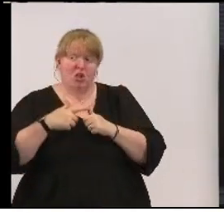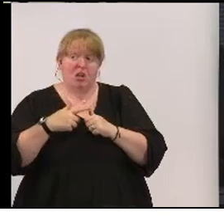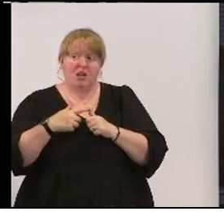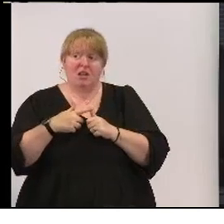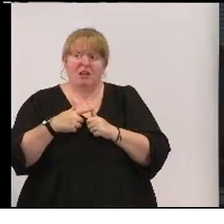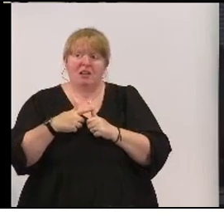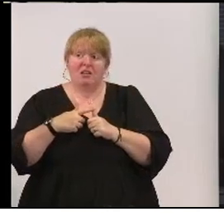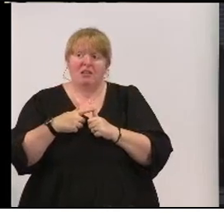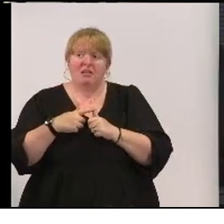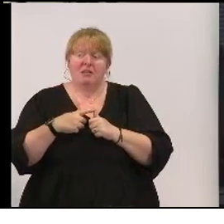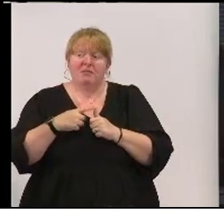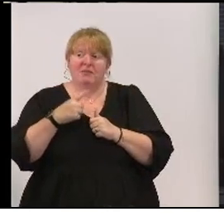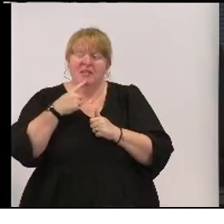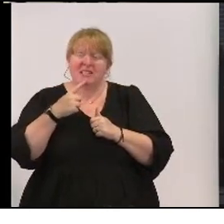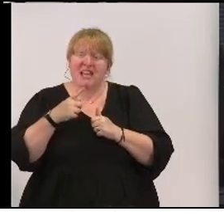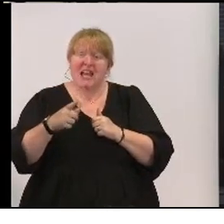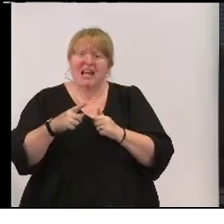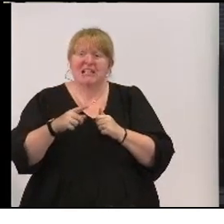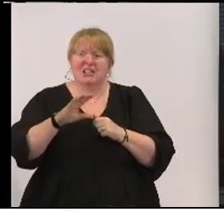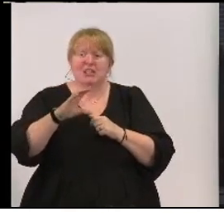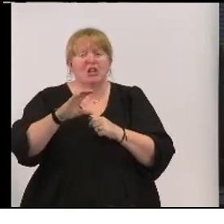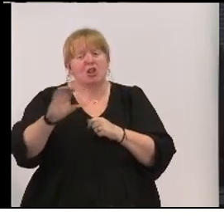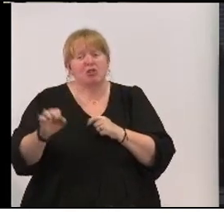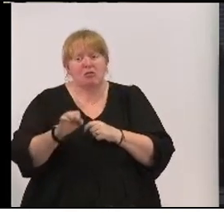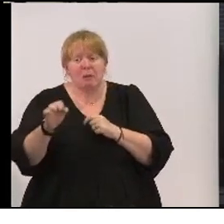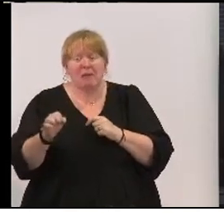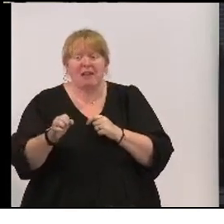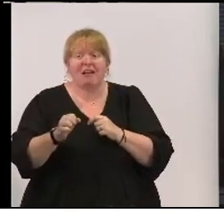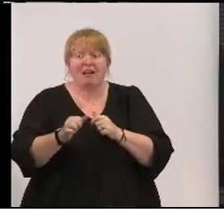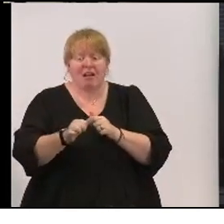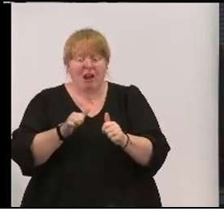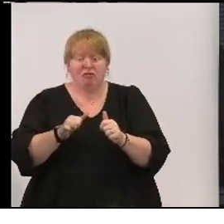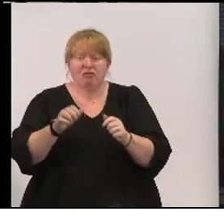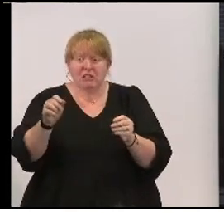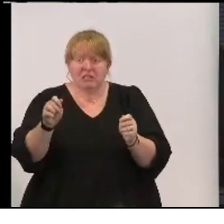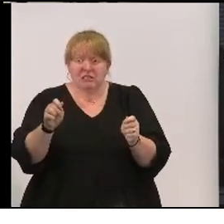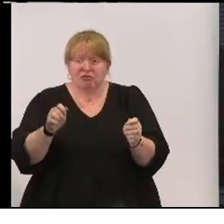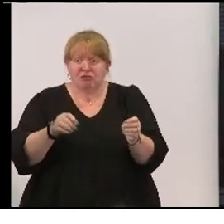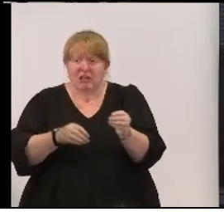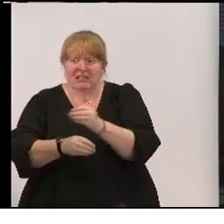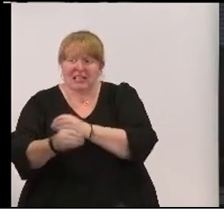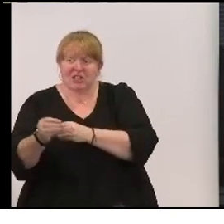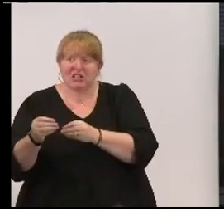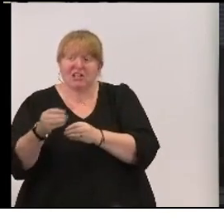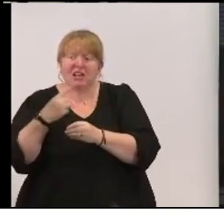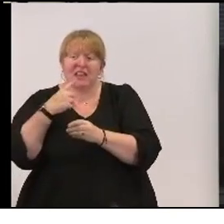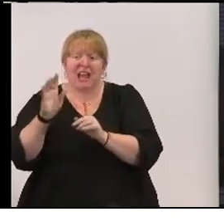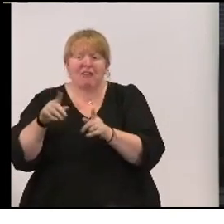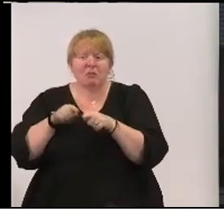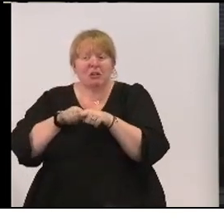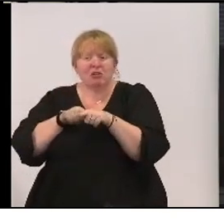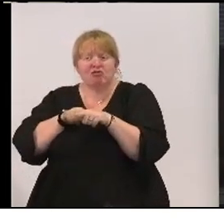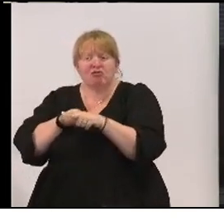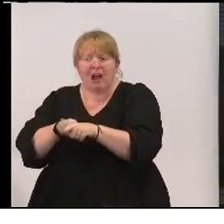country transpositions in Europe that's make small changes that need to be tracked and understood.